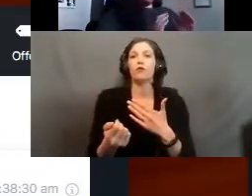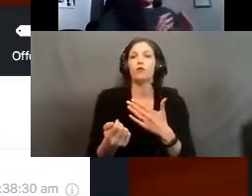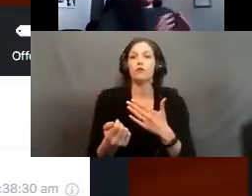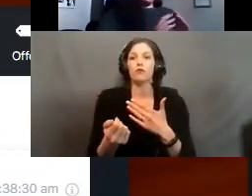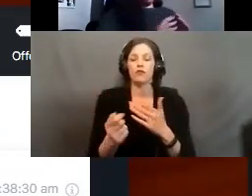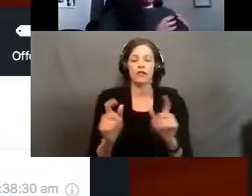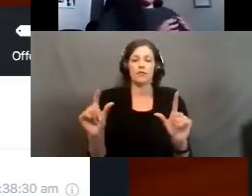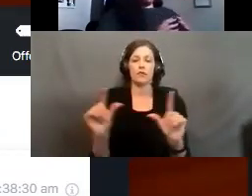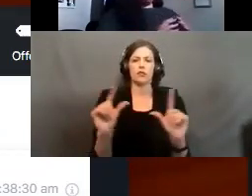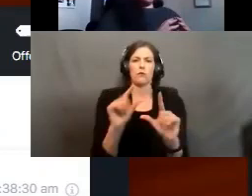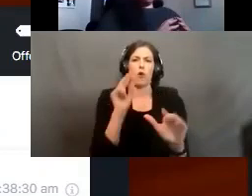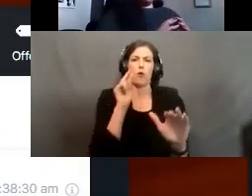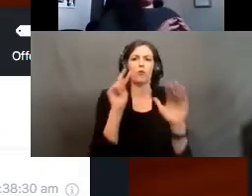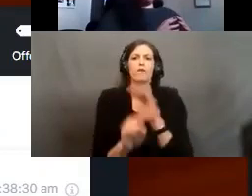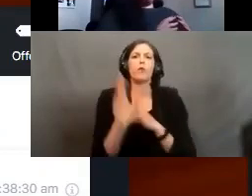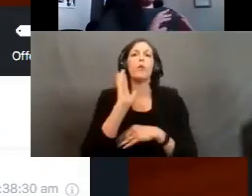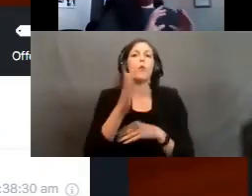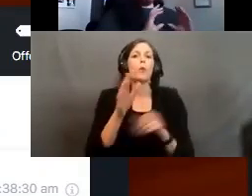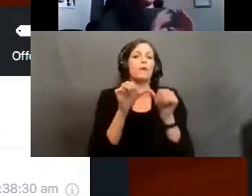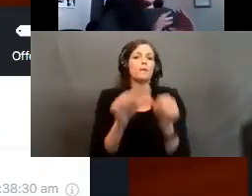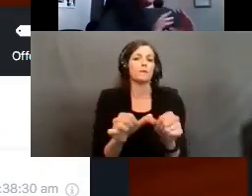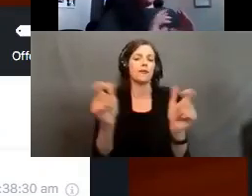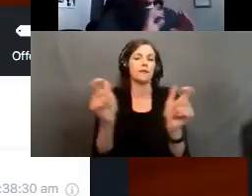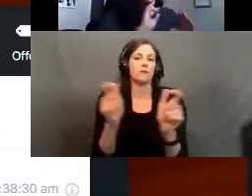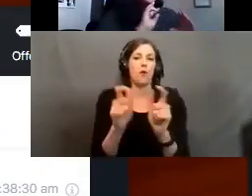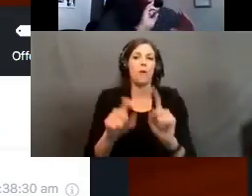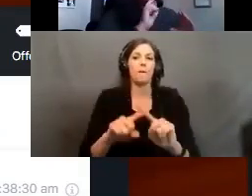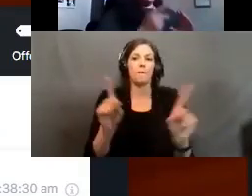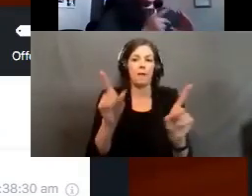12:45:27 preview but it was 12:45:32 the ideas that you will